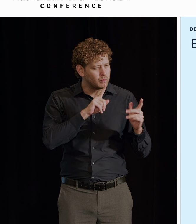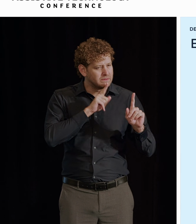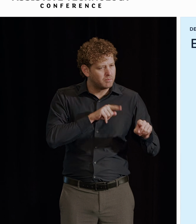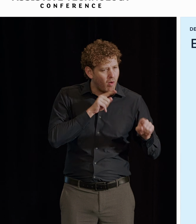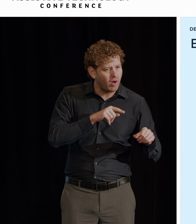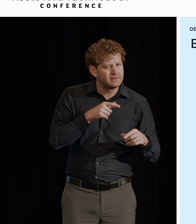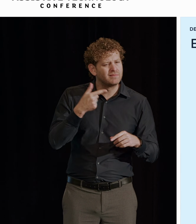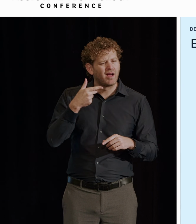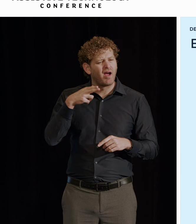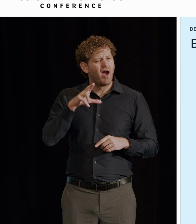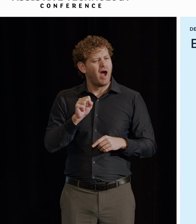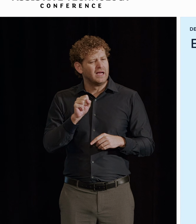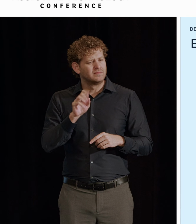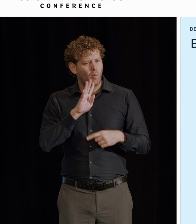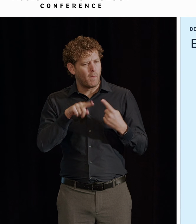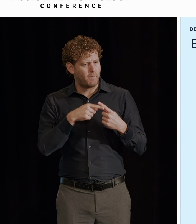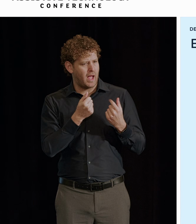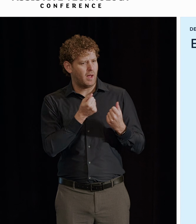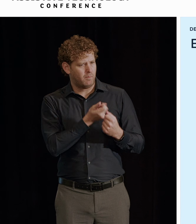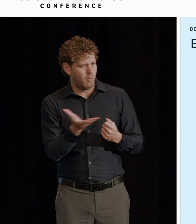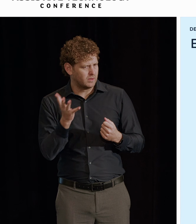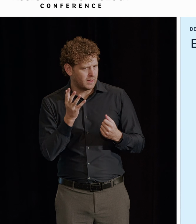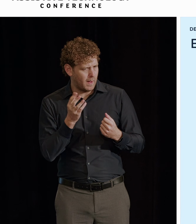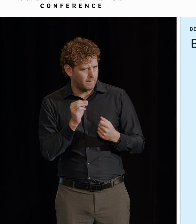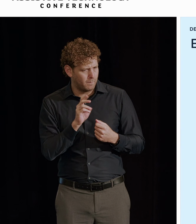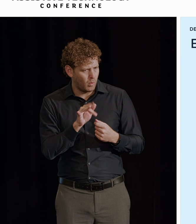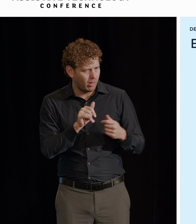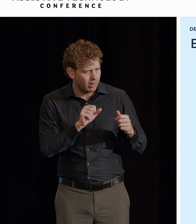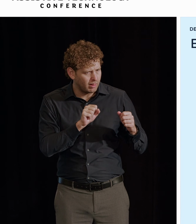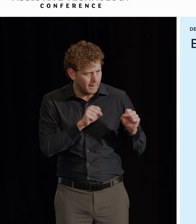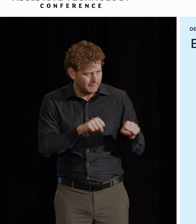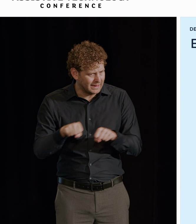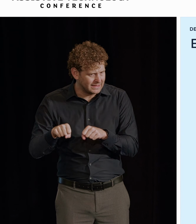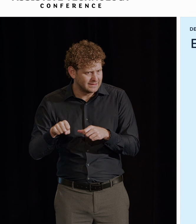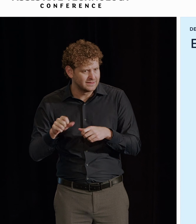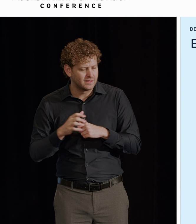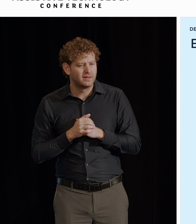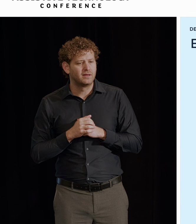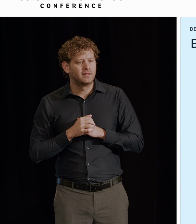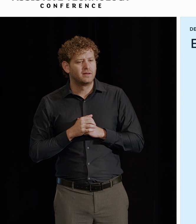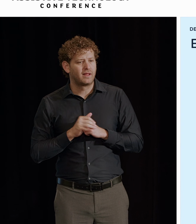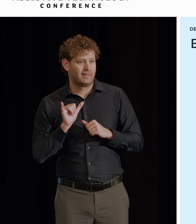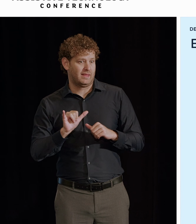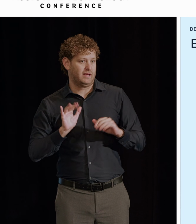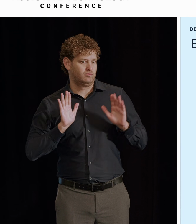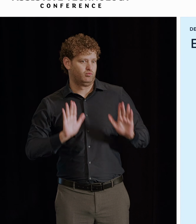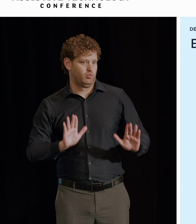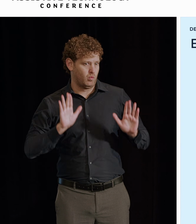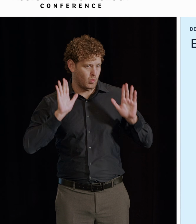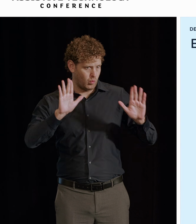The feedback from the community was that this is great in helping us leverage AI to be a visual interpreter,